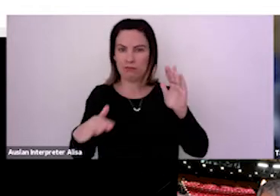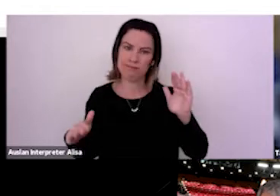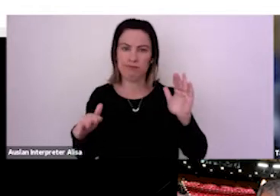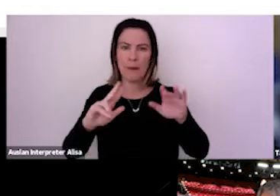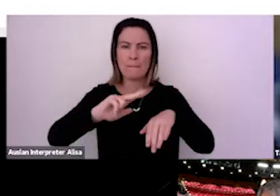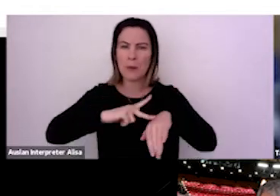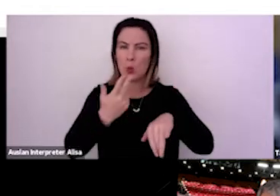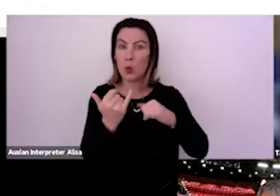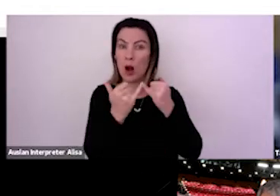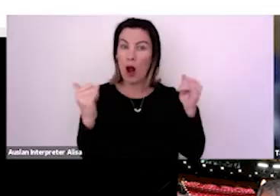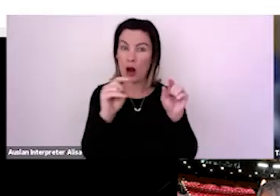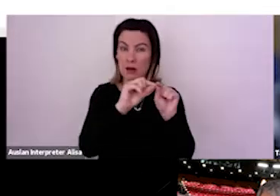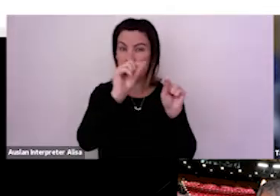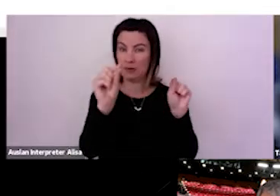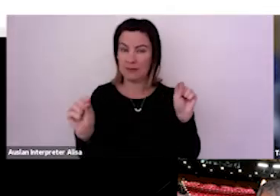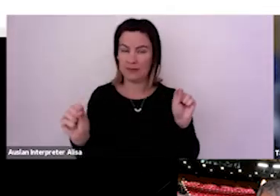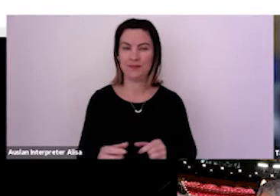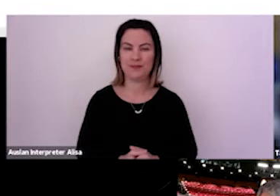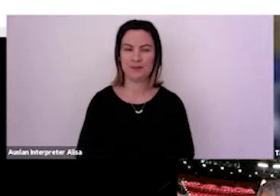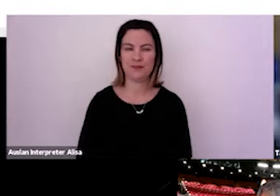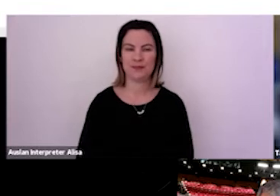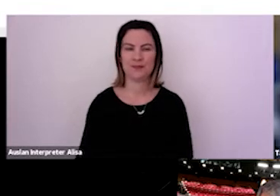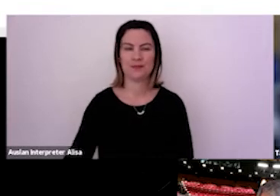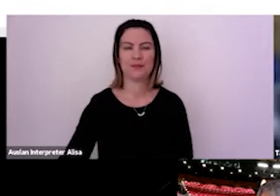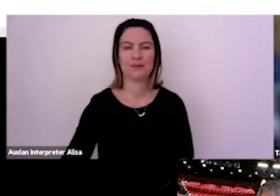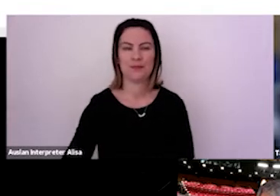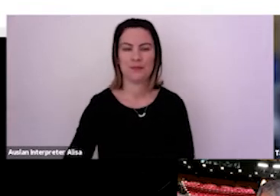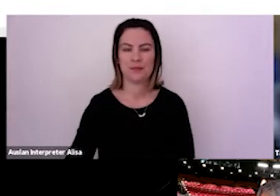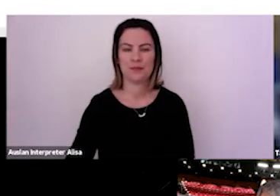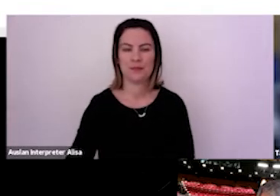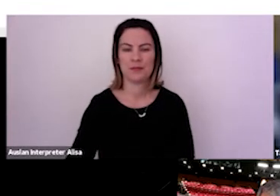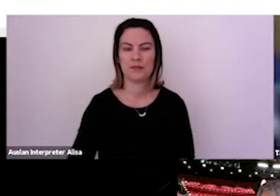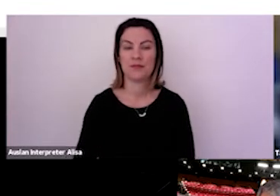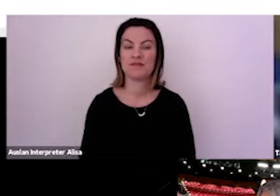but data is showing that attendance is affected around the country.